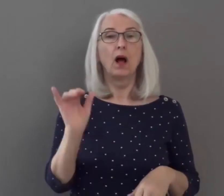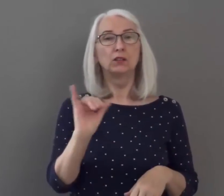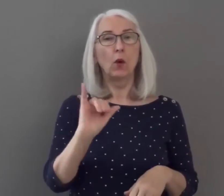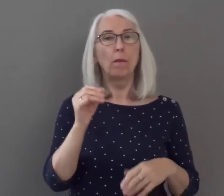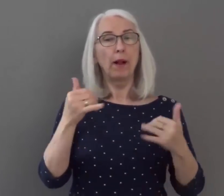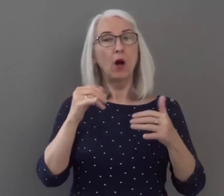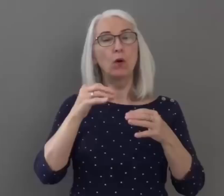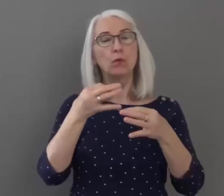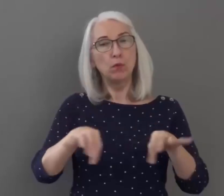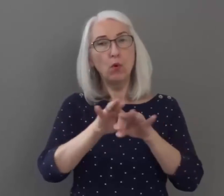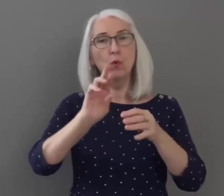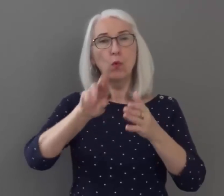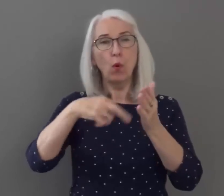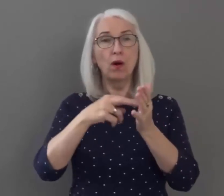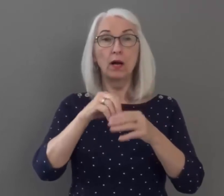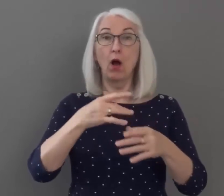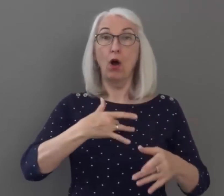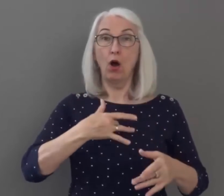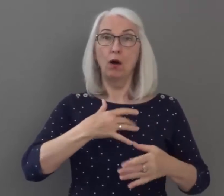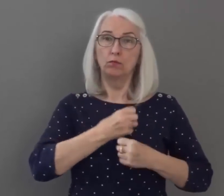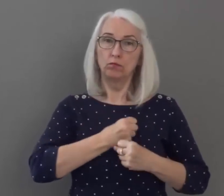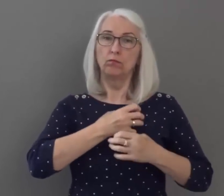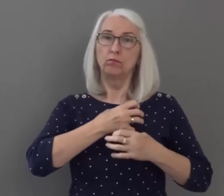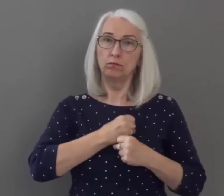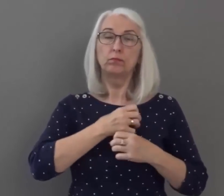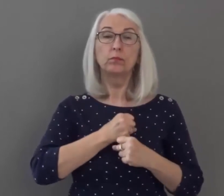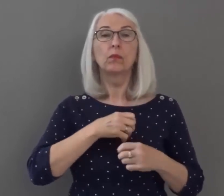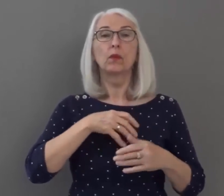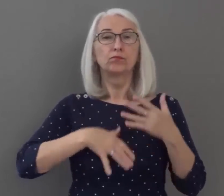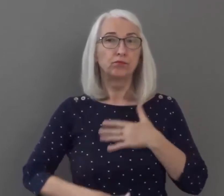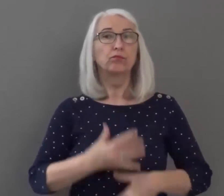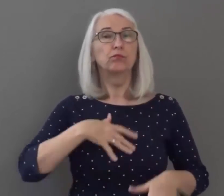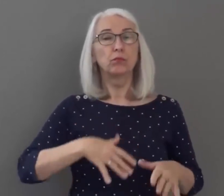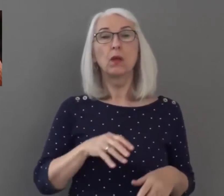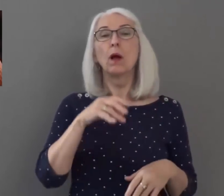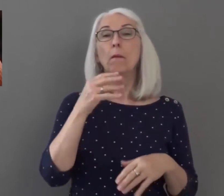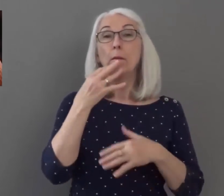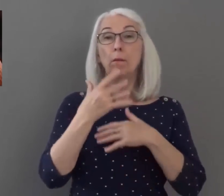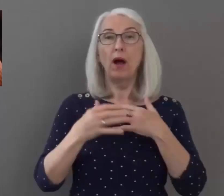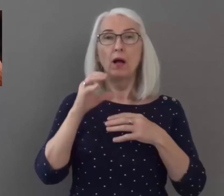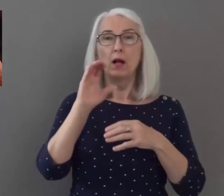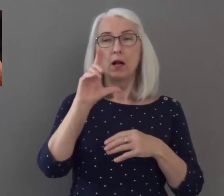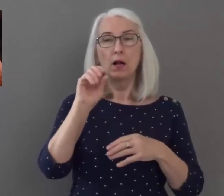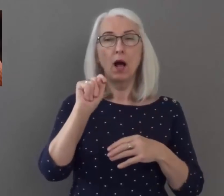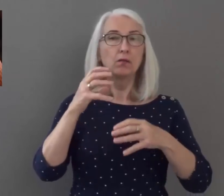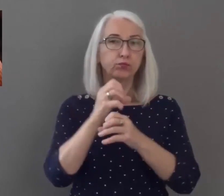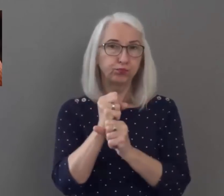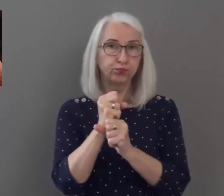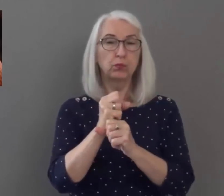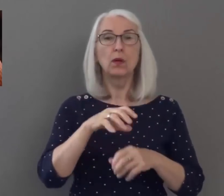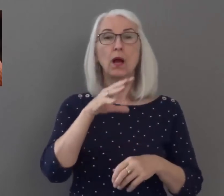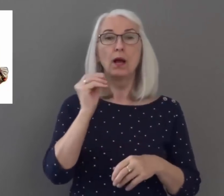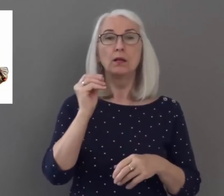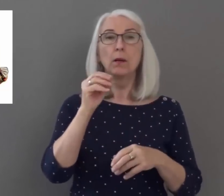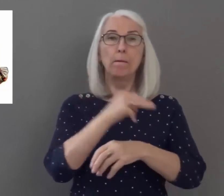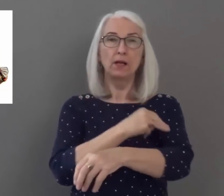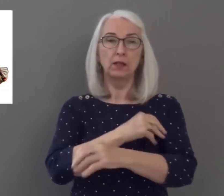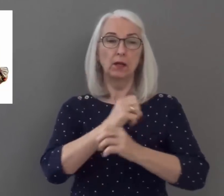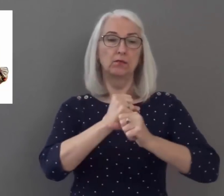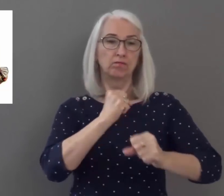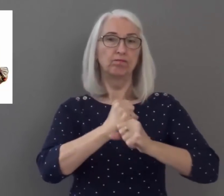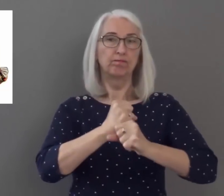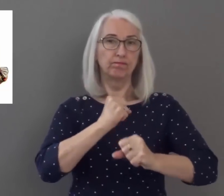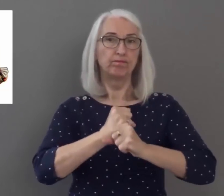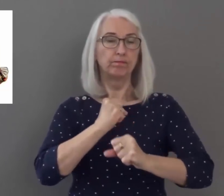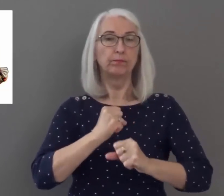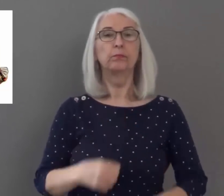It also plays important roles in heart action, blood clotting and muscle contraction.